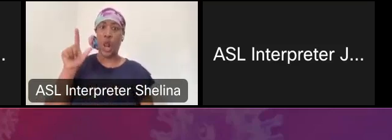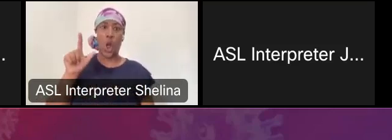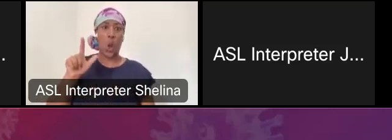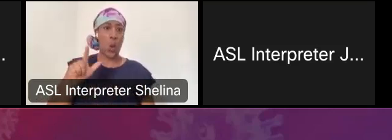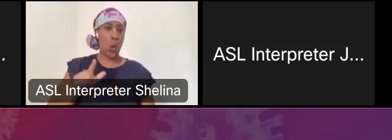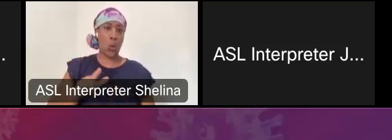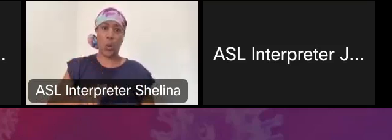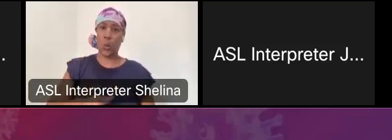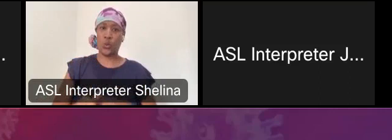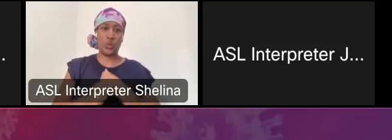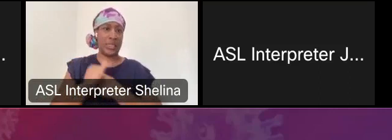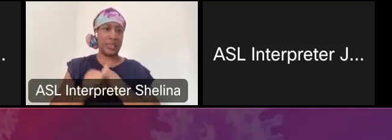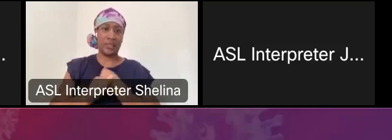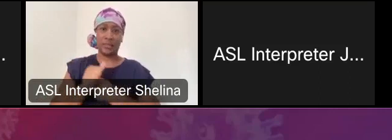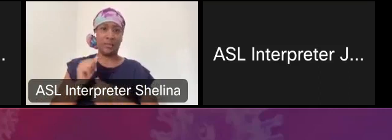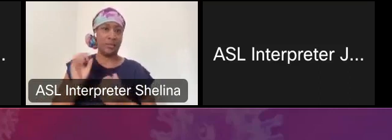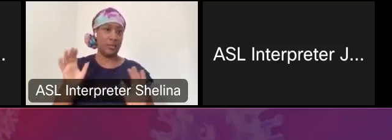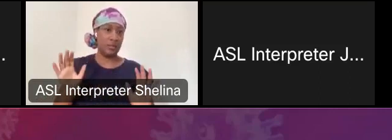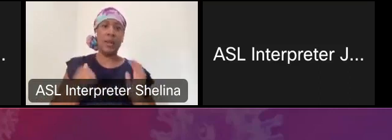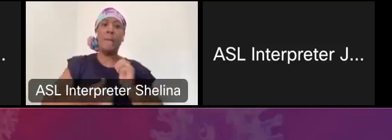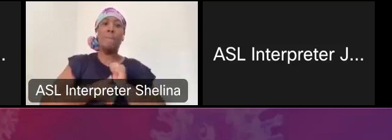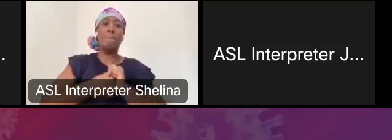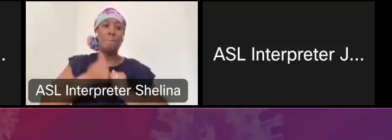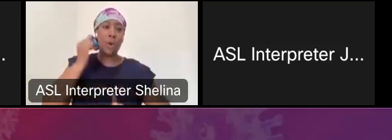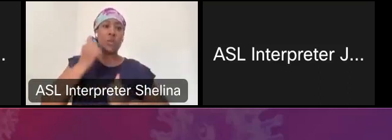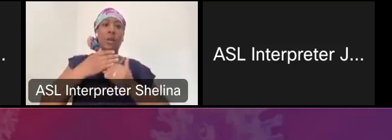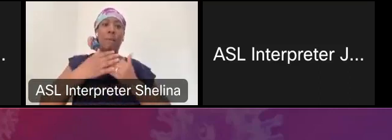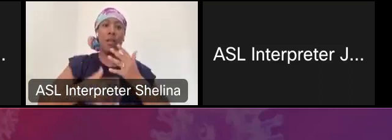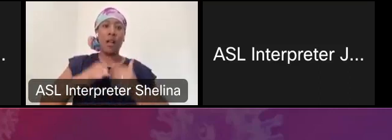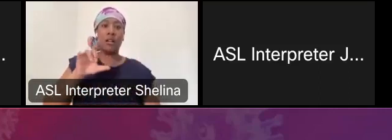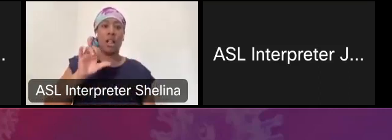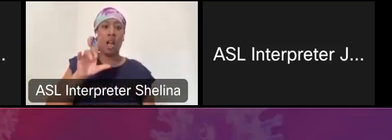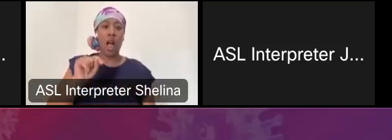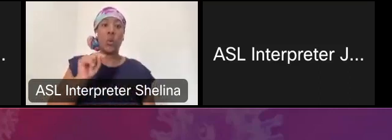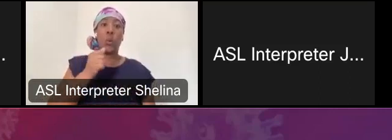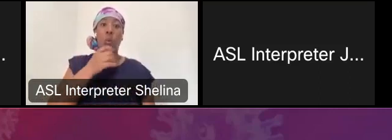Most people who developed this blood clotting issue were adult women younger than 50 years old.